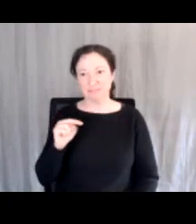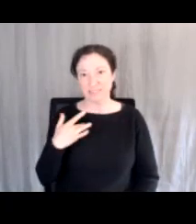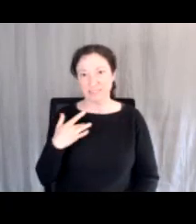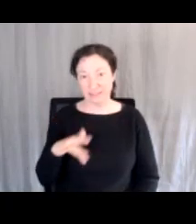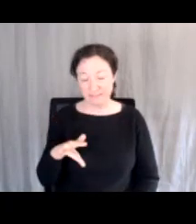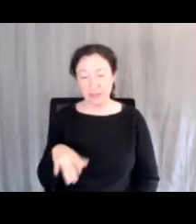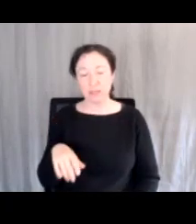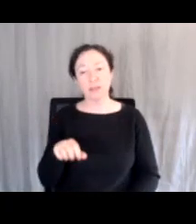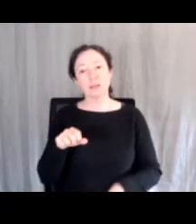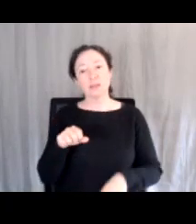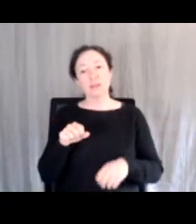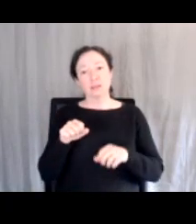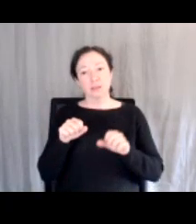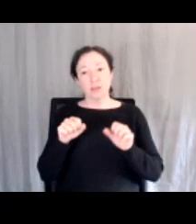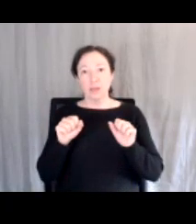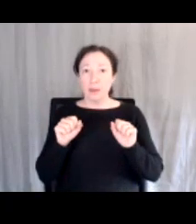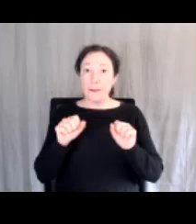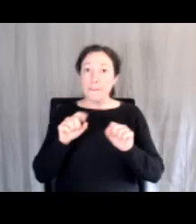because you're not getting this big spike in glucose.